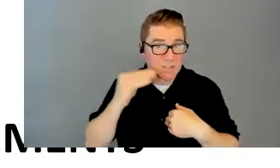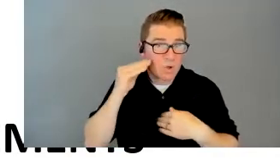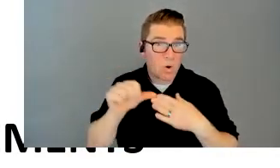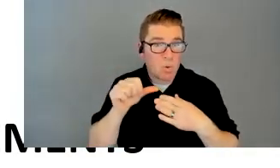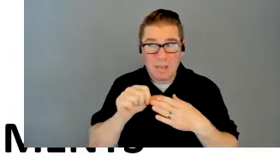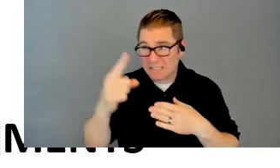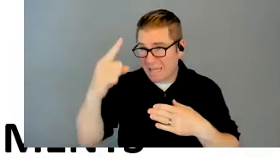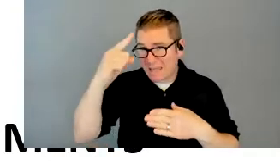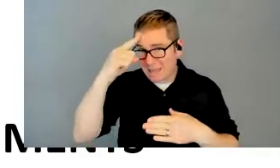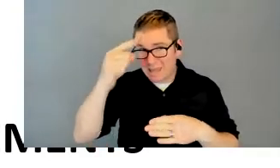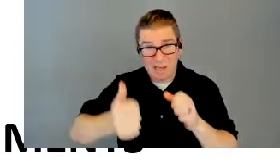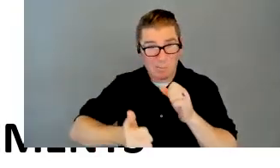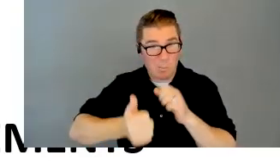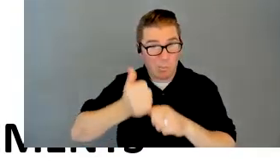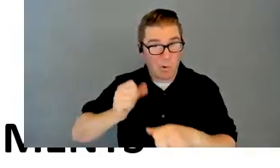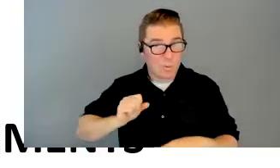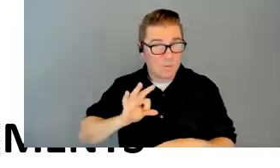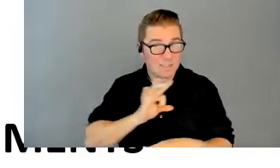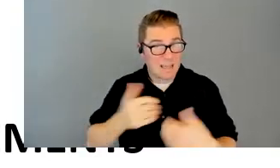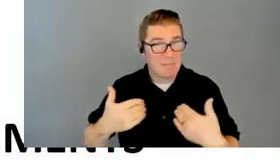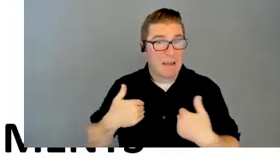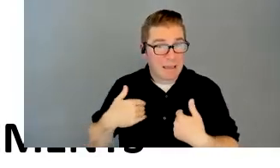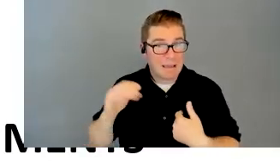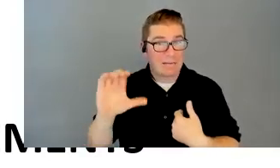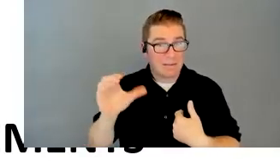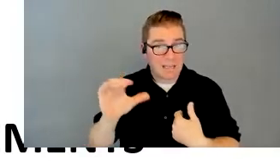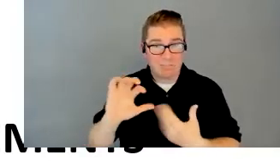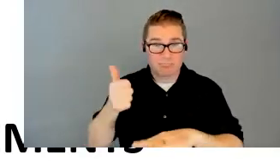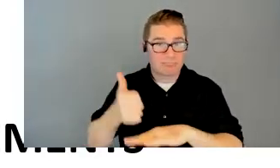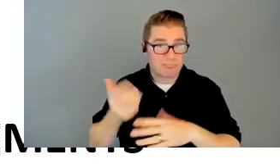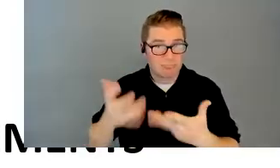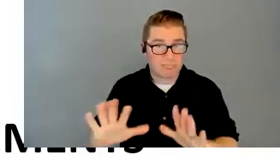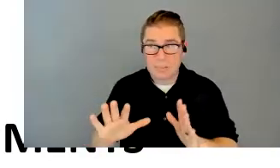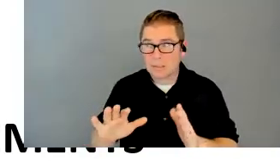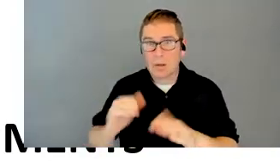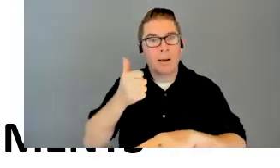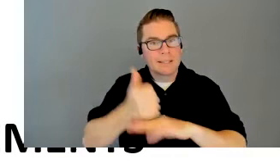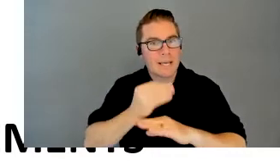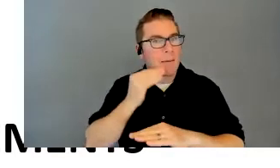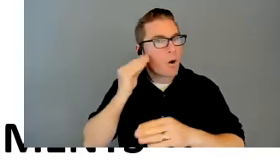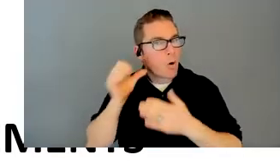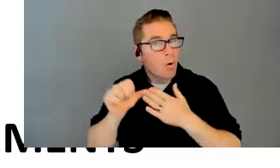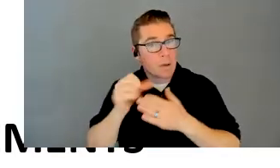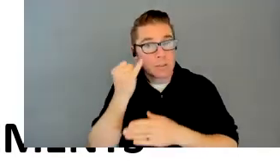the majority of faculty do have a canvas set up a home page. If you need help, message me and I'll give you a link to the